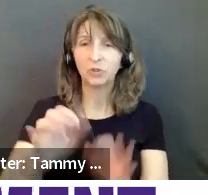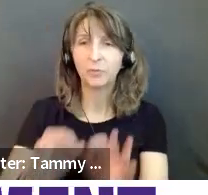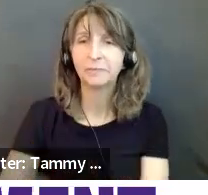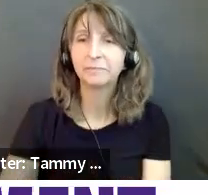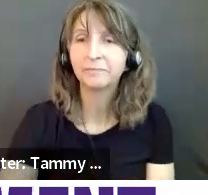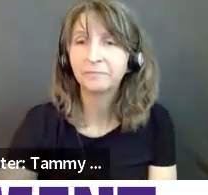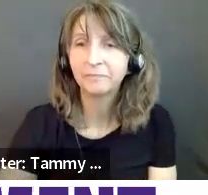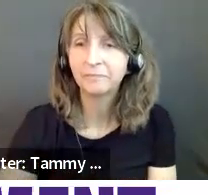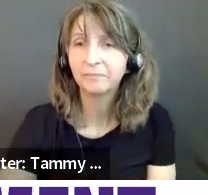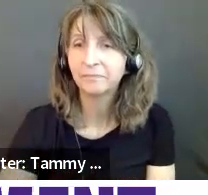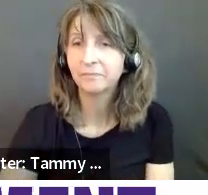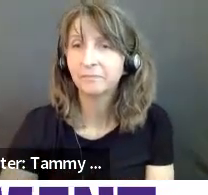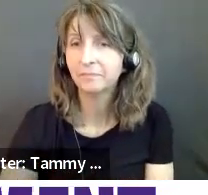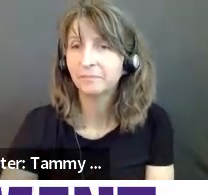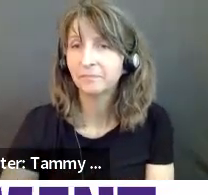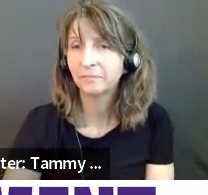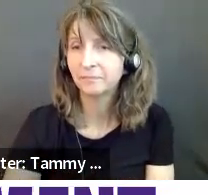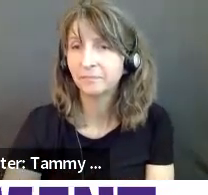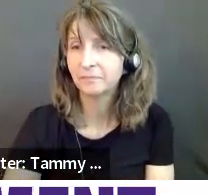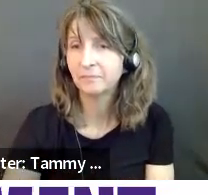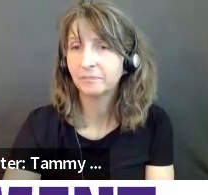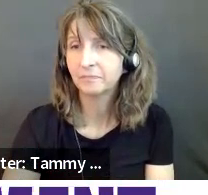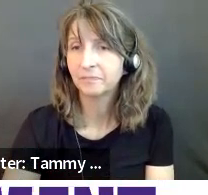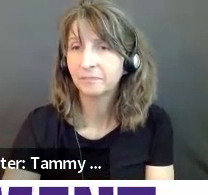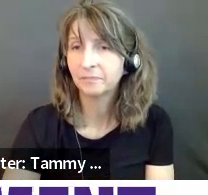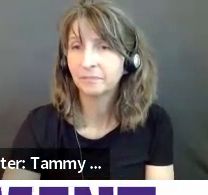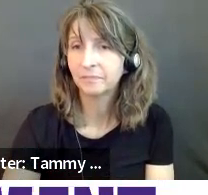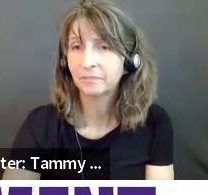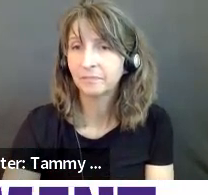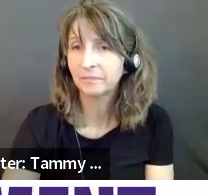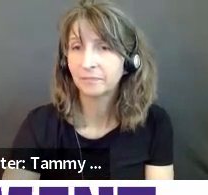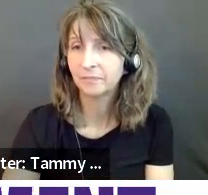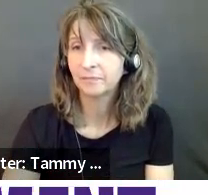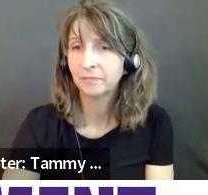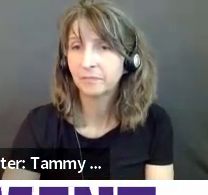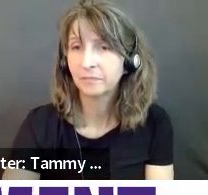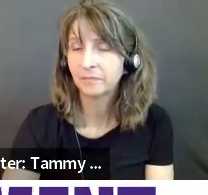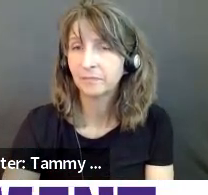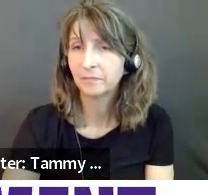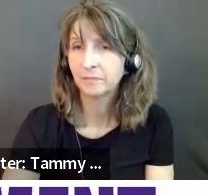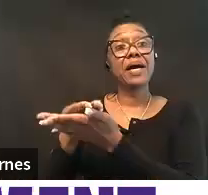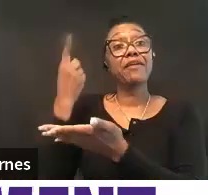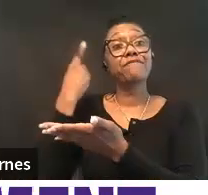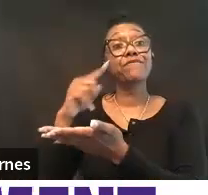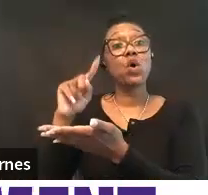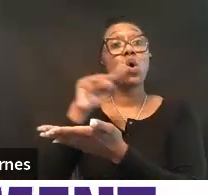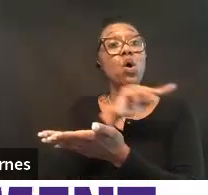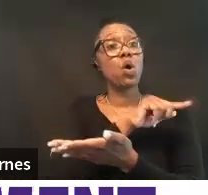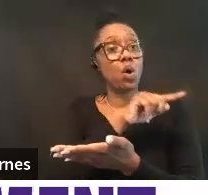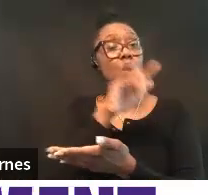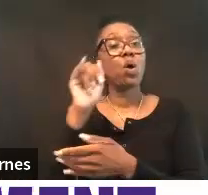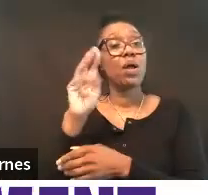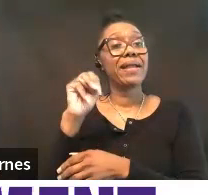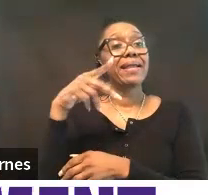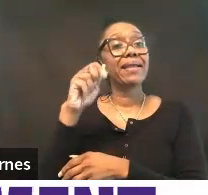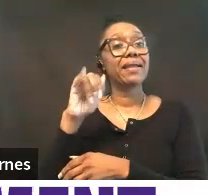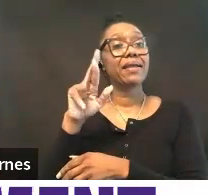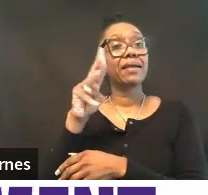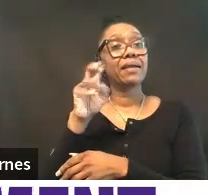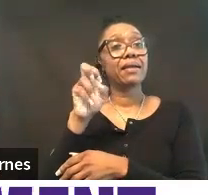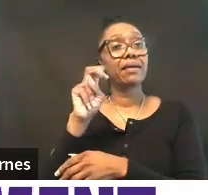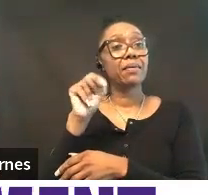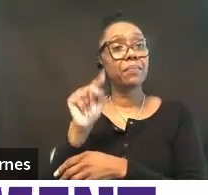Well, it is possible to use those expenses as in parent related work expenses. We would have to see if, would approve those expansions.